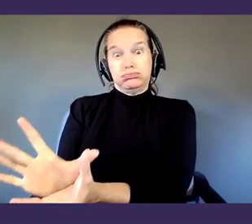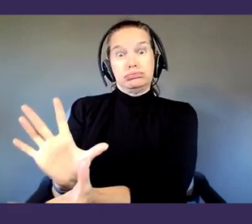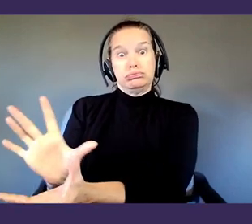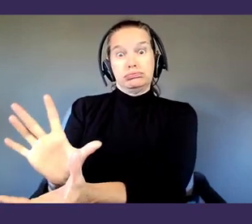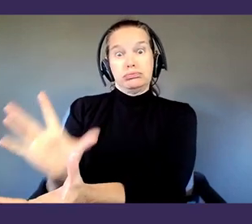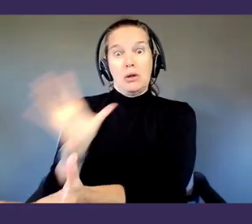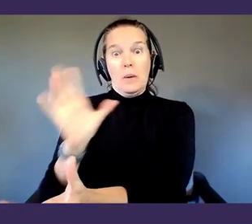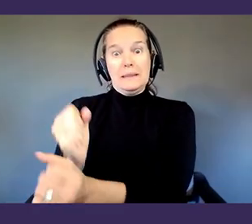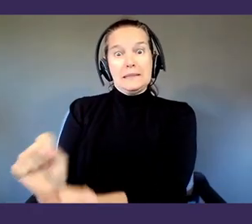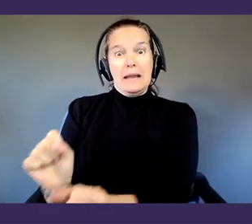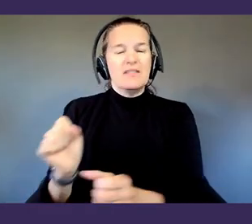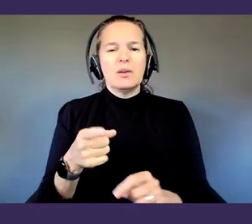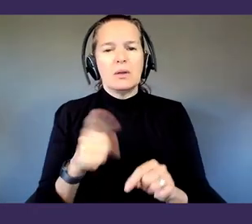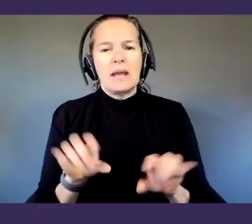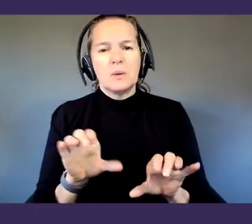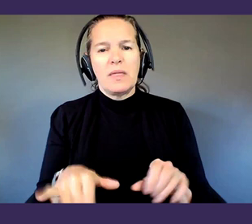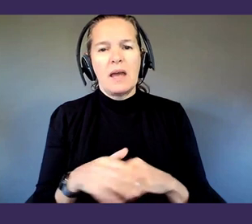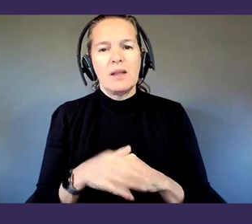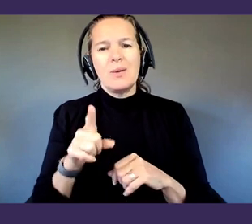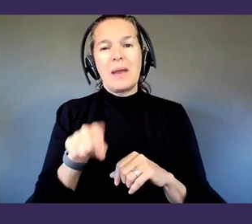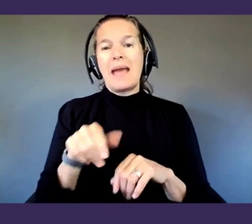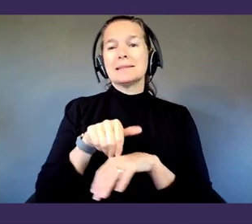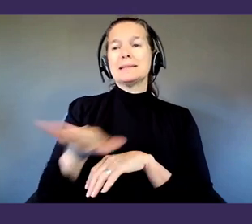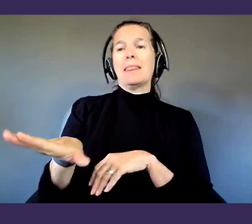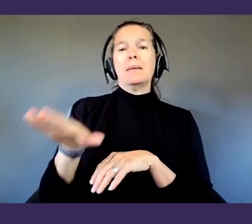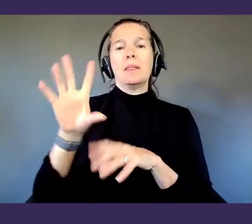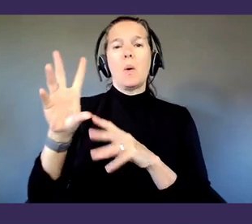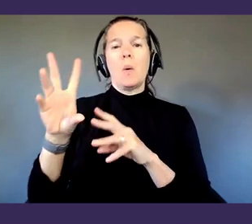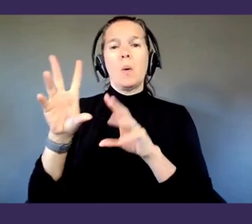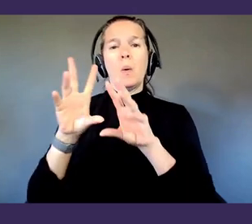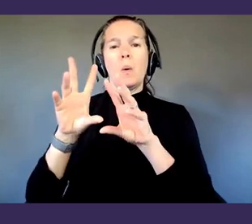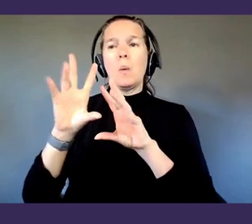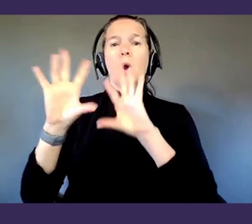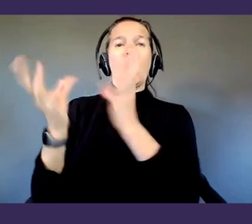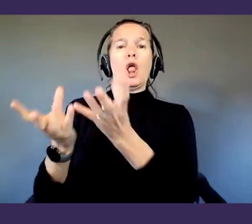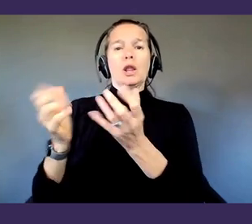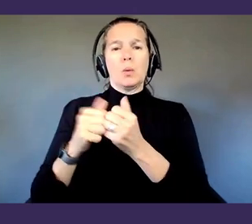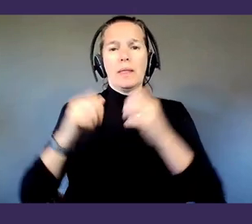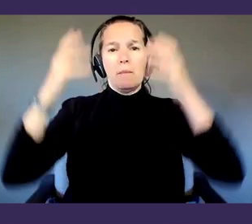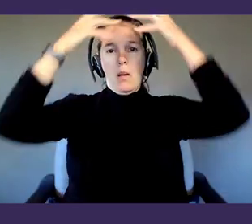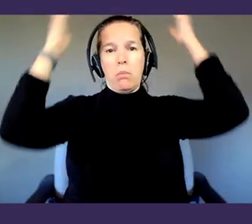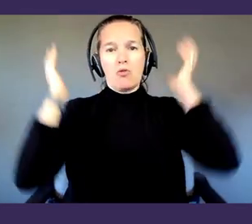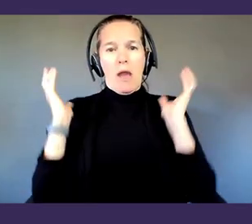You can't send 'em out into the world with a big thing of bubble wrap around them and try to protect them from every single thing